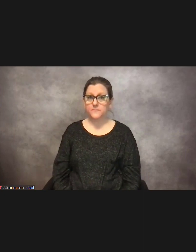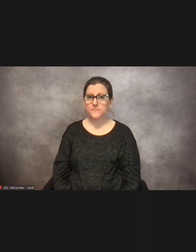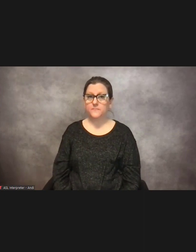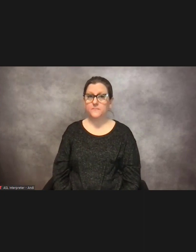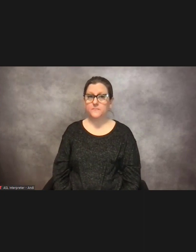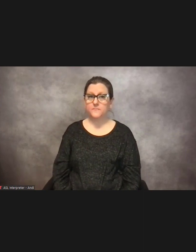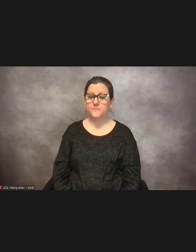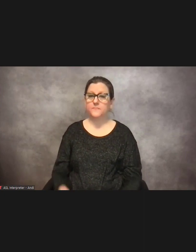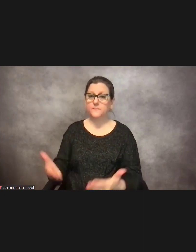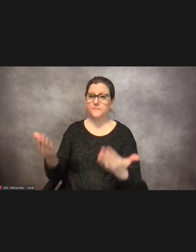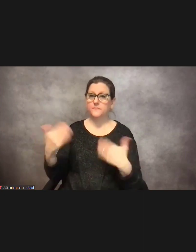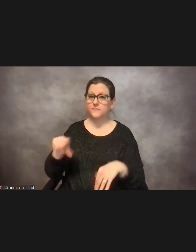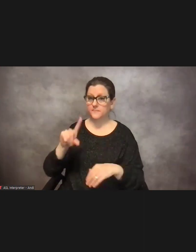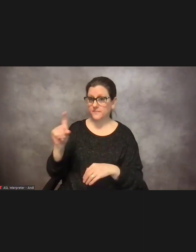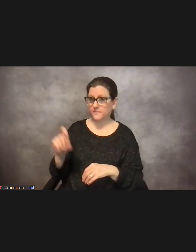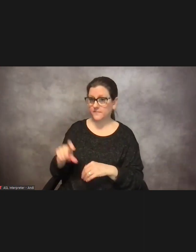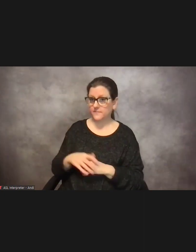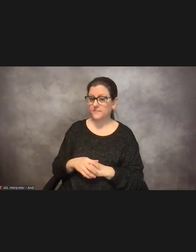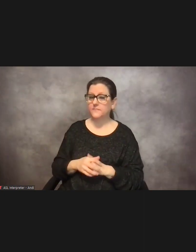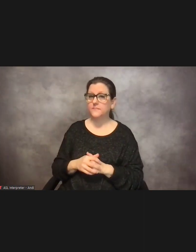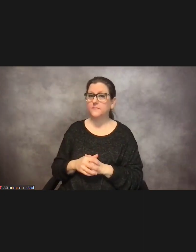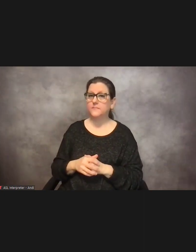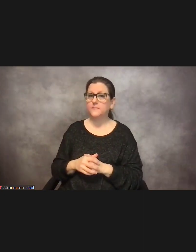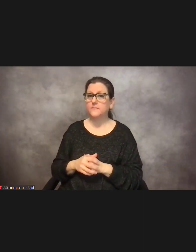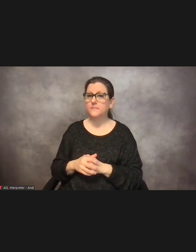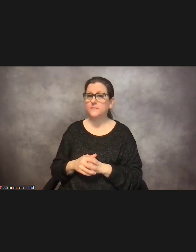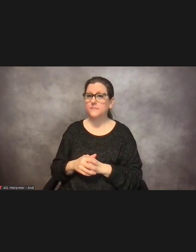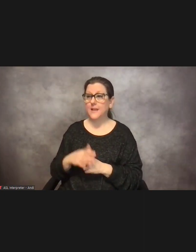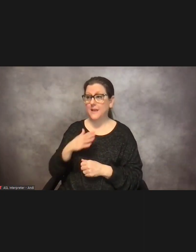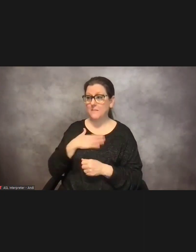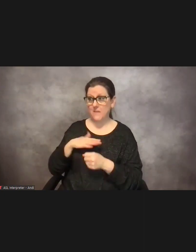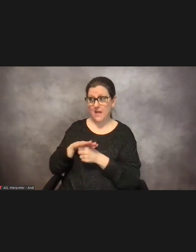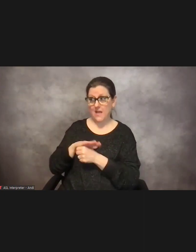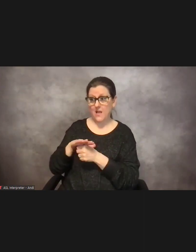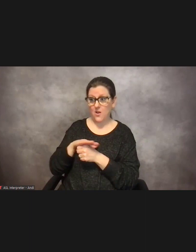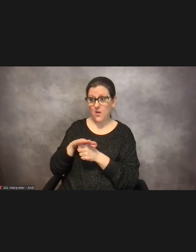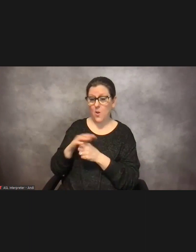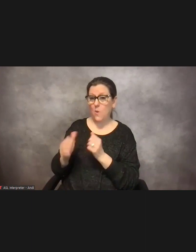Um, the next question question, Terry, is, in my area, the majority